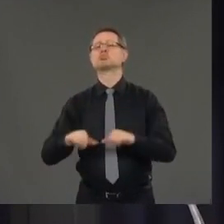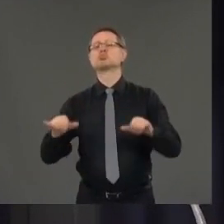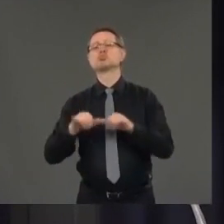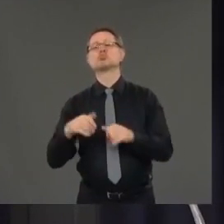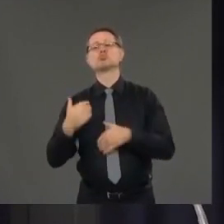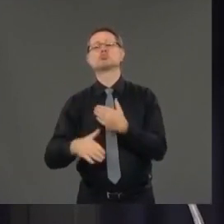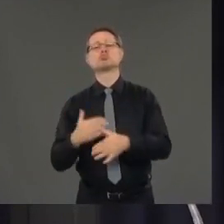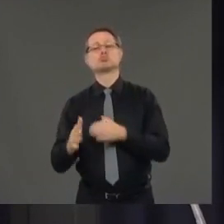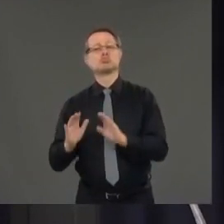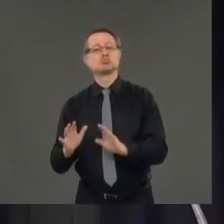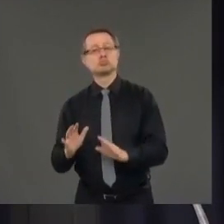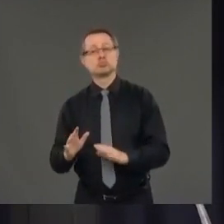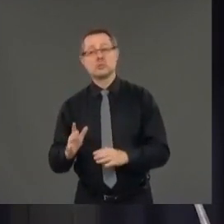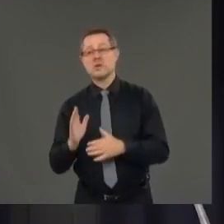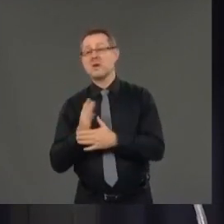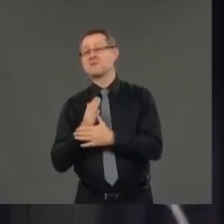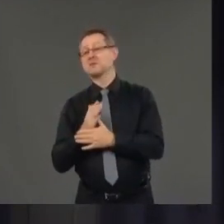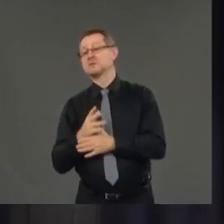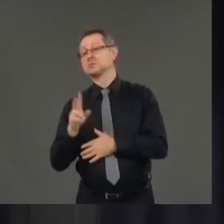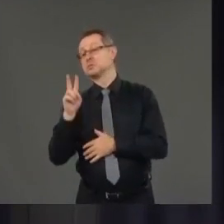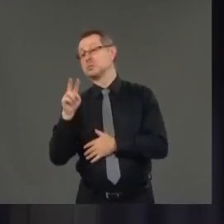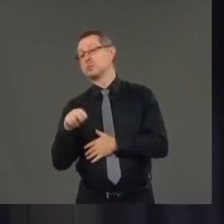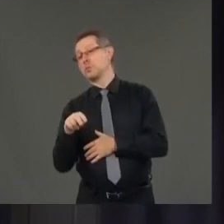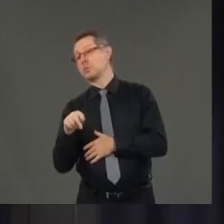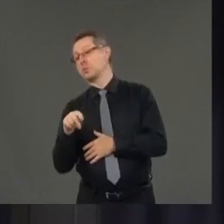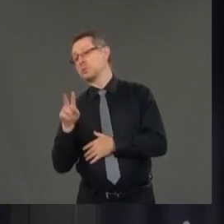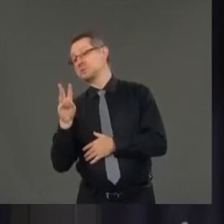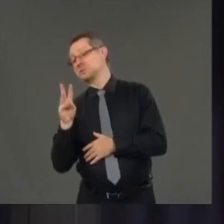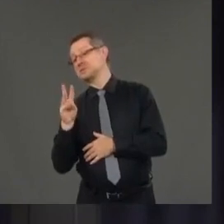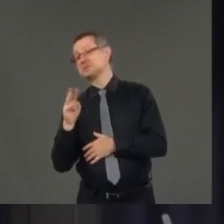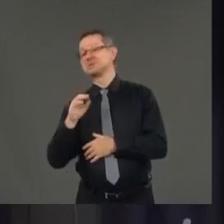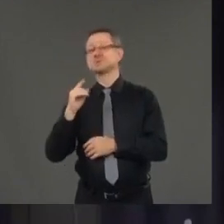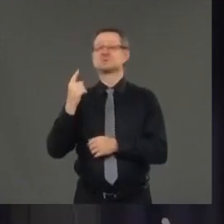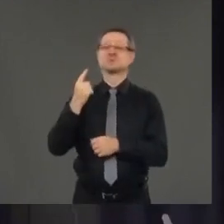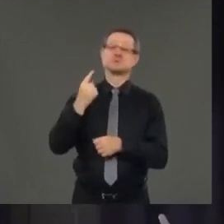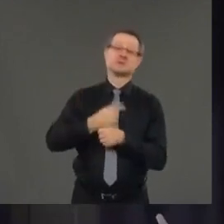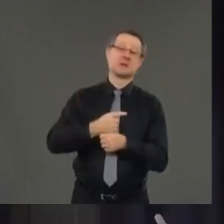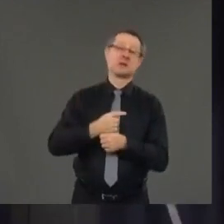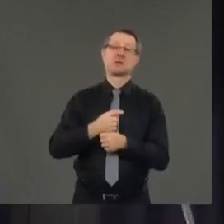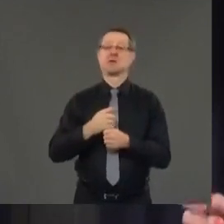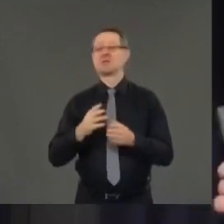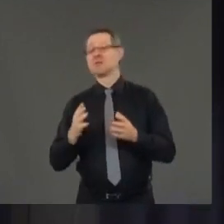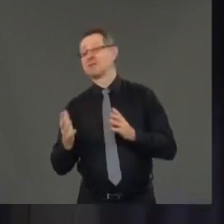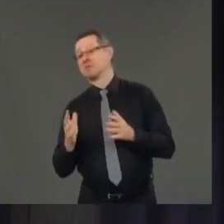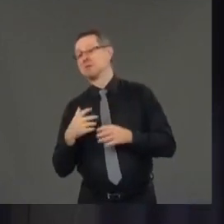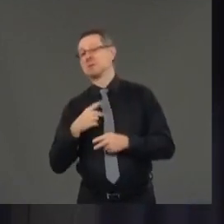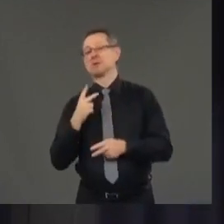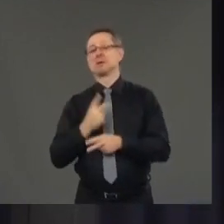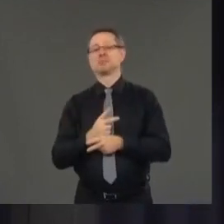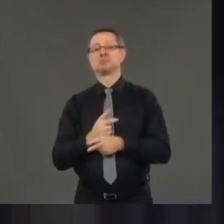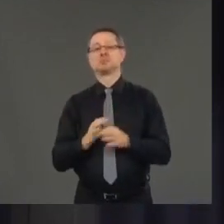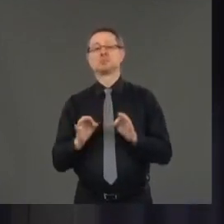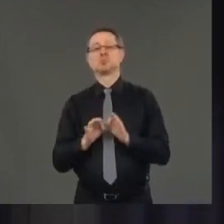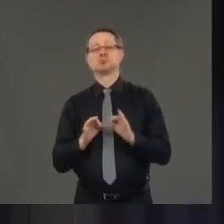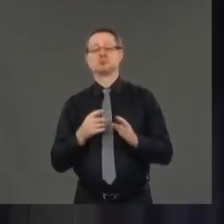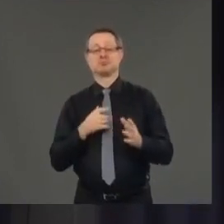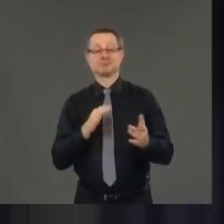OF THOSE OVER 50,000 THE AVERAGE DELAY WAS 2.6 DAYS.